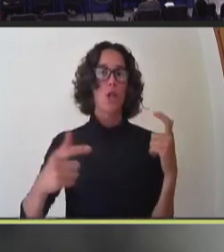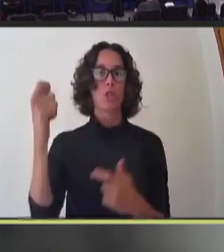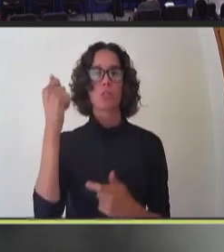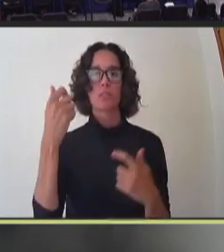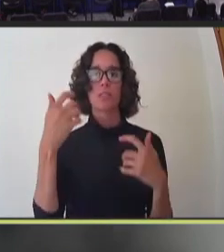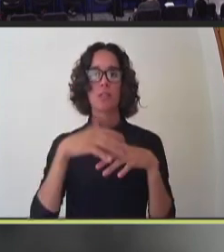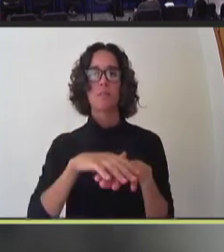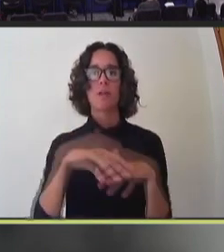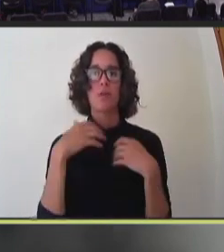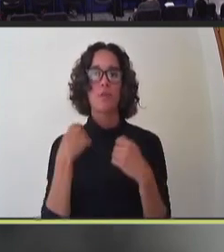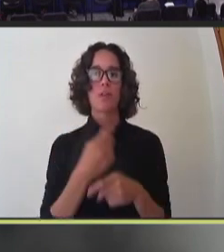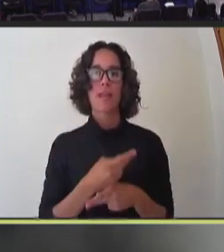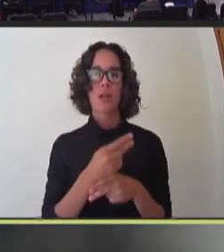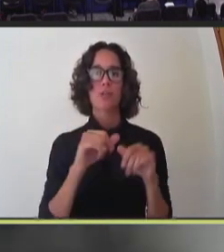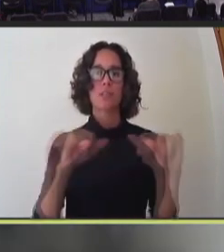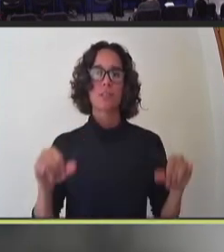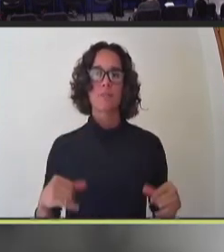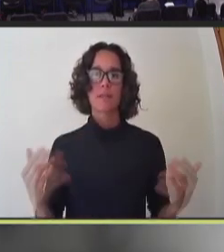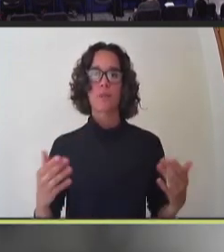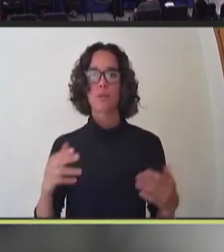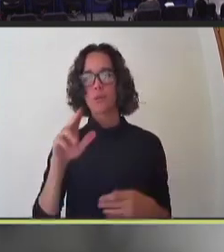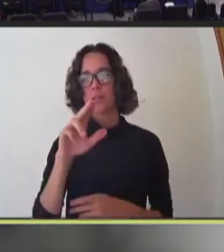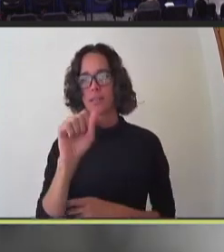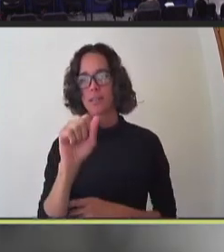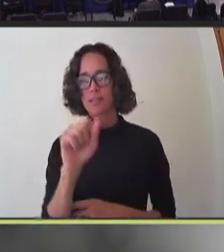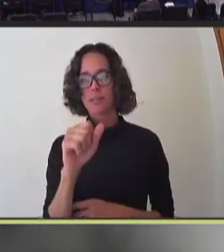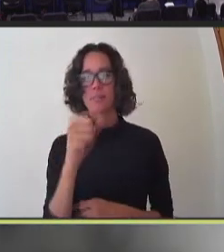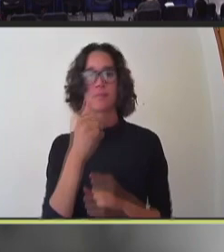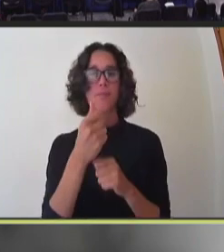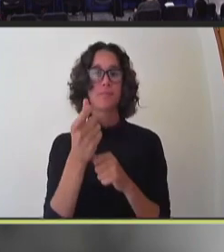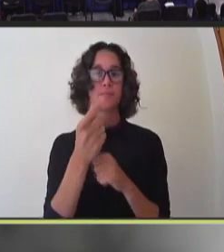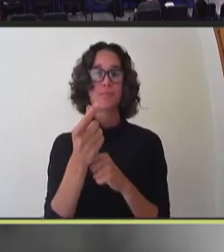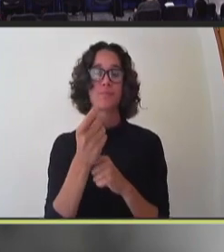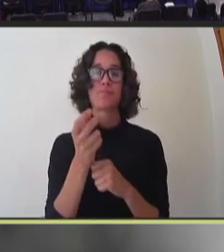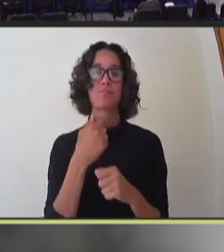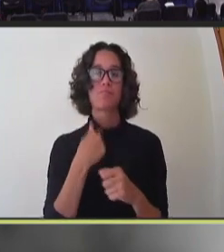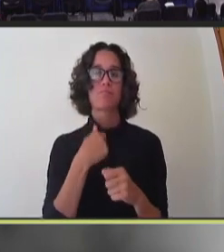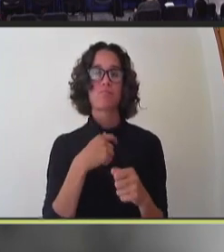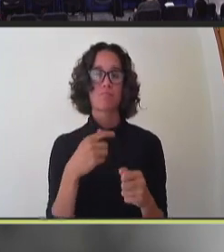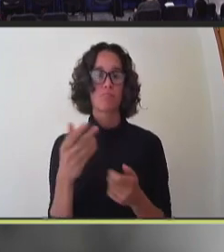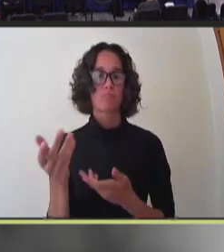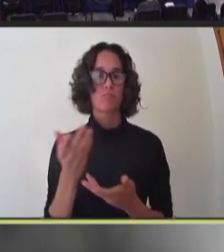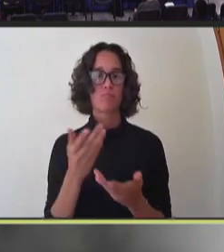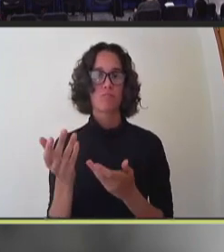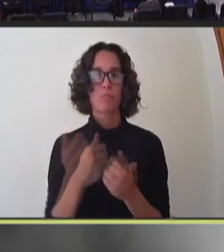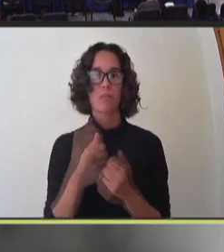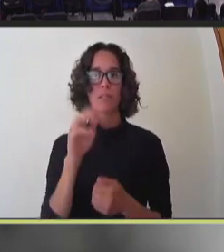system in the United States. Each year, we see over 6.2 million veterans within